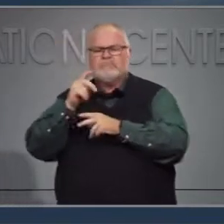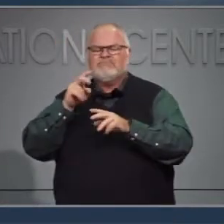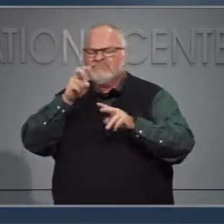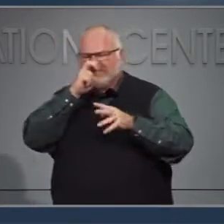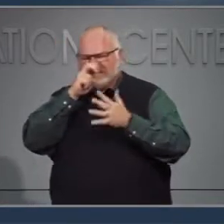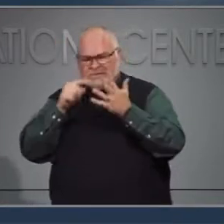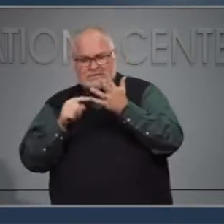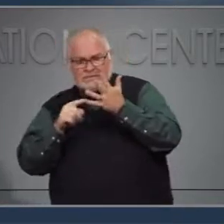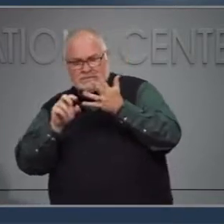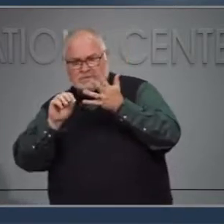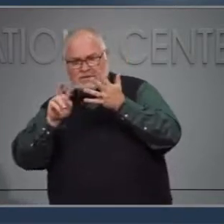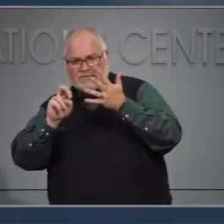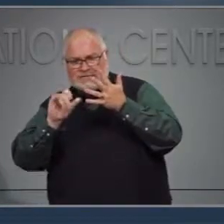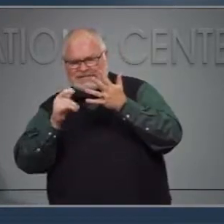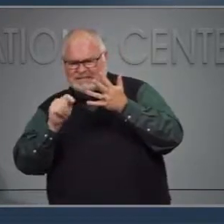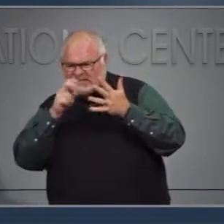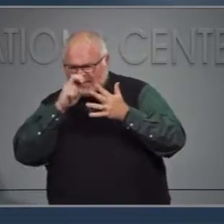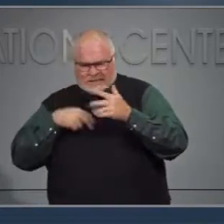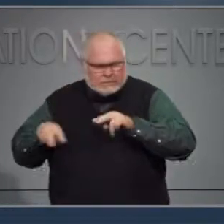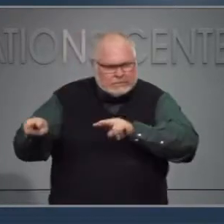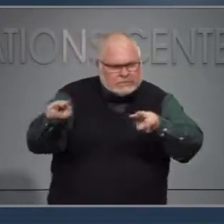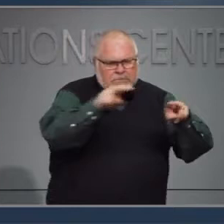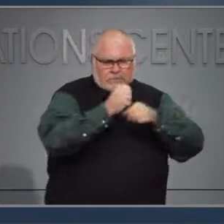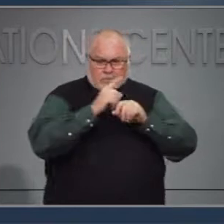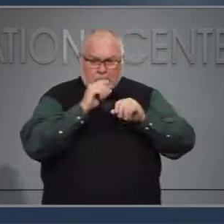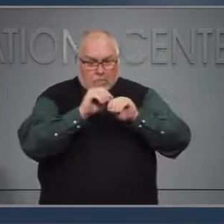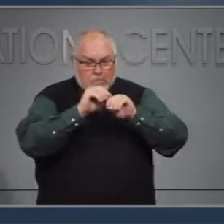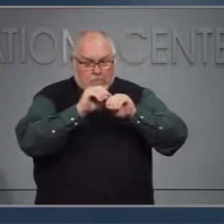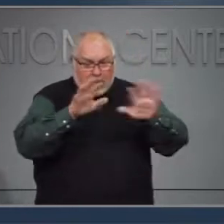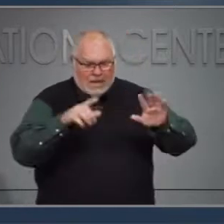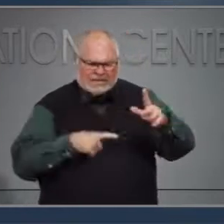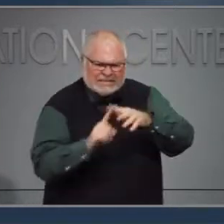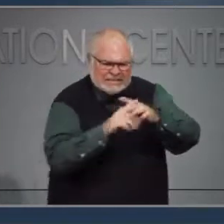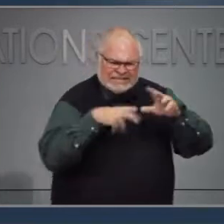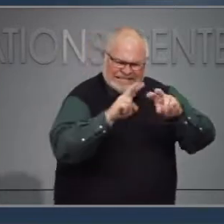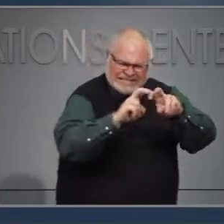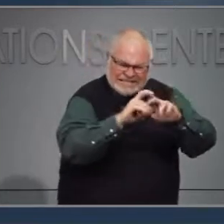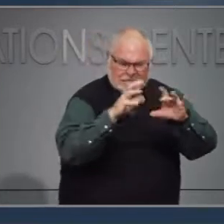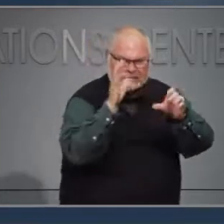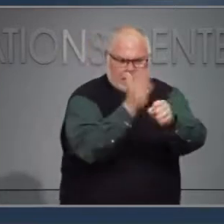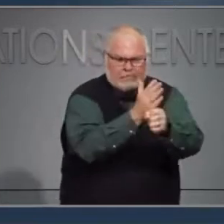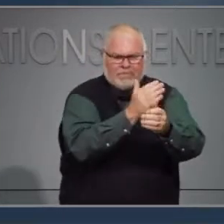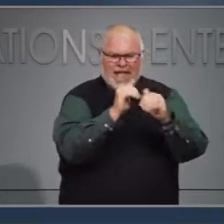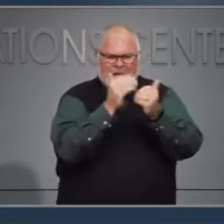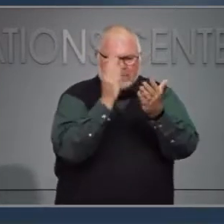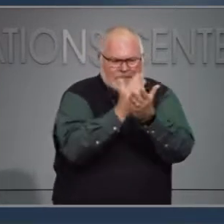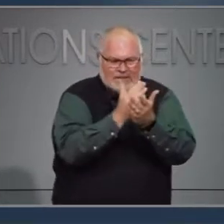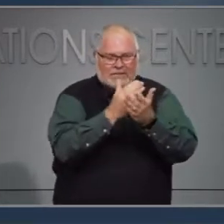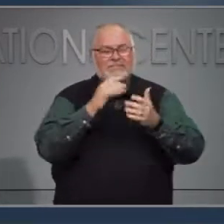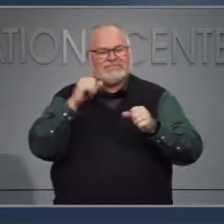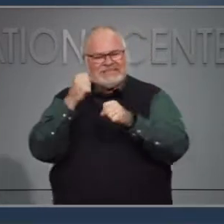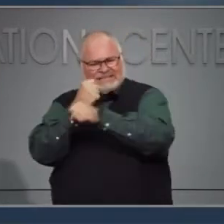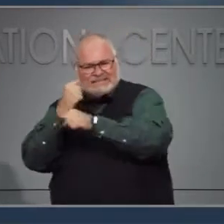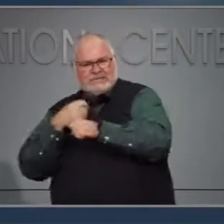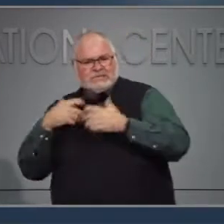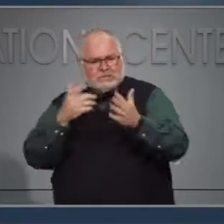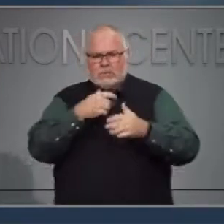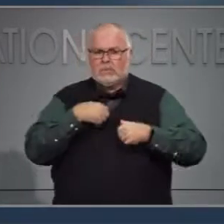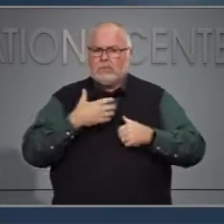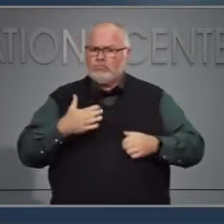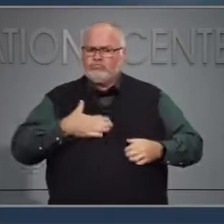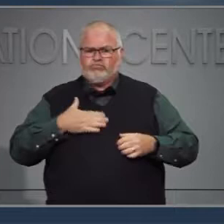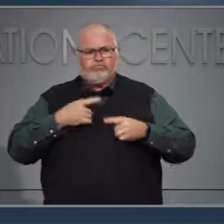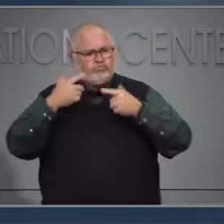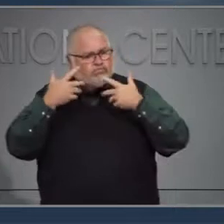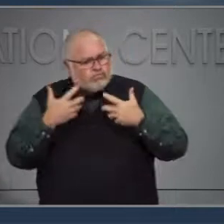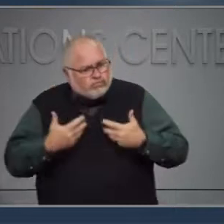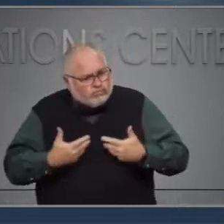THAT IS WHY OVERSIGHT HAS BEEN KEY AND IN A FAST-MOVING PANDEMIC WE HAVE APPROACHED OVERSIGHT WITH URGENCY.